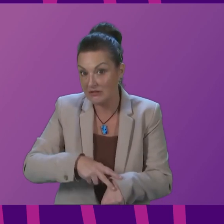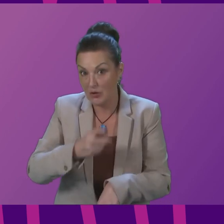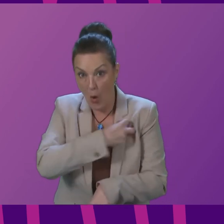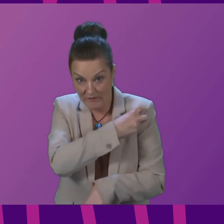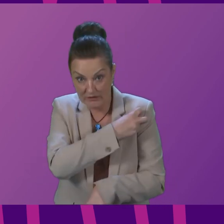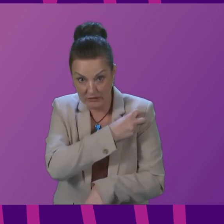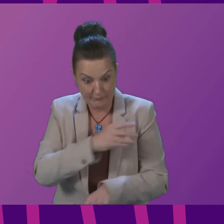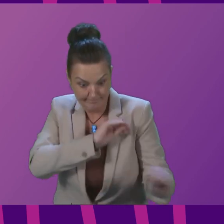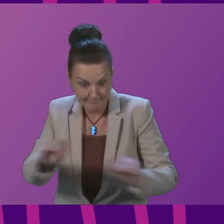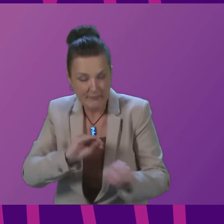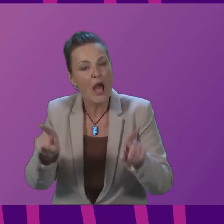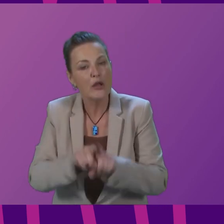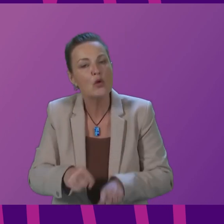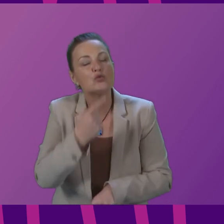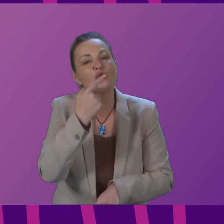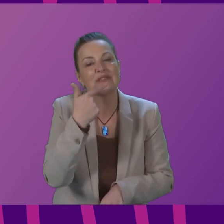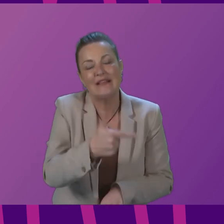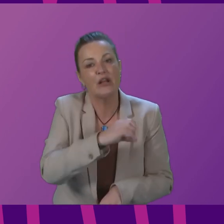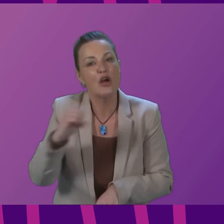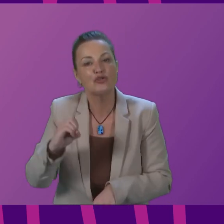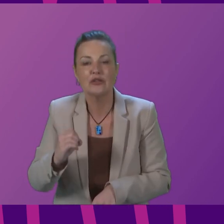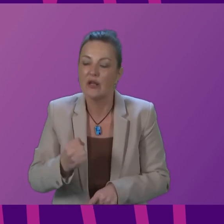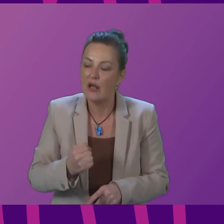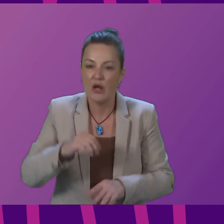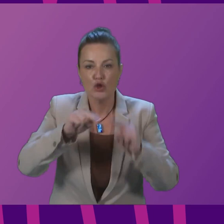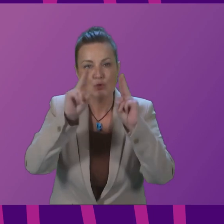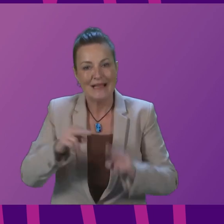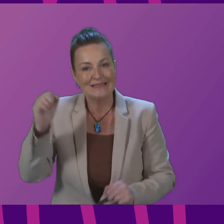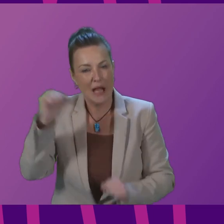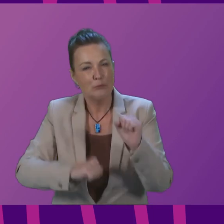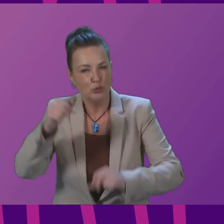700 domestic abuse champions to embed training and sustain organisational change.